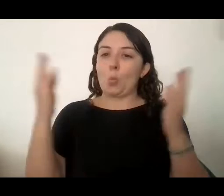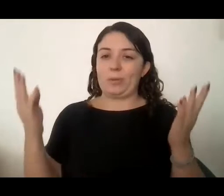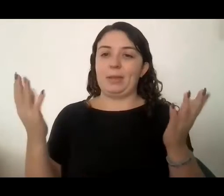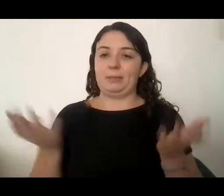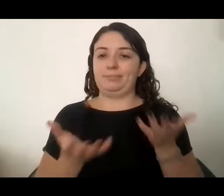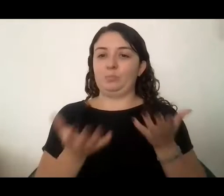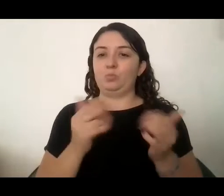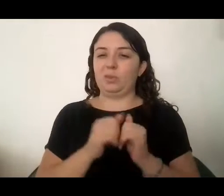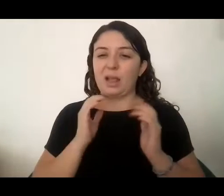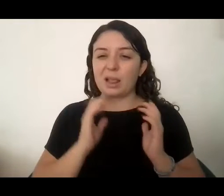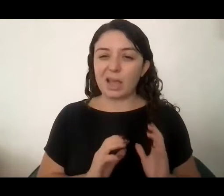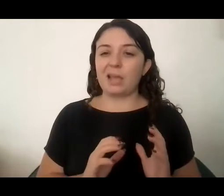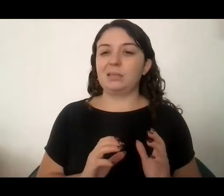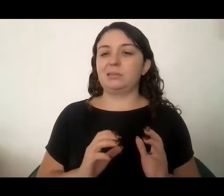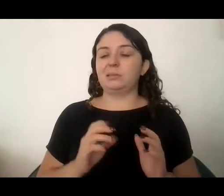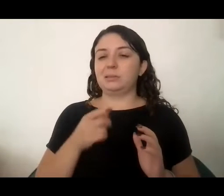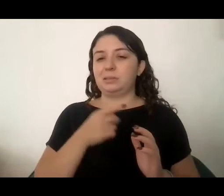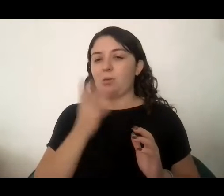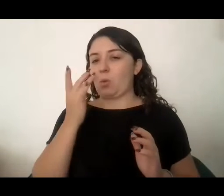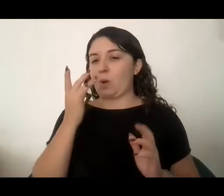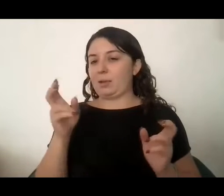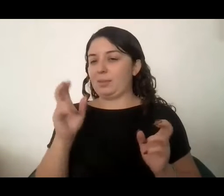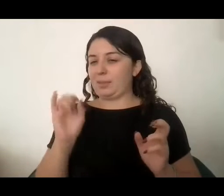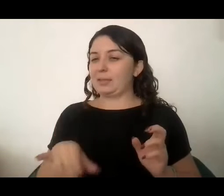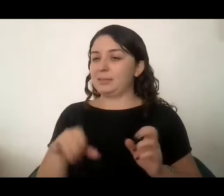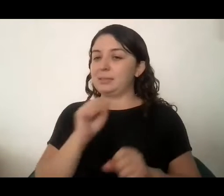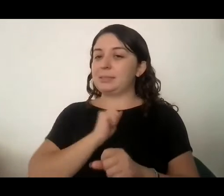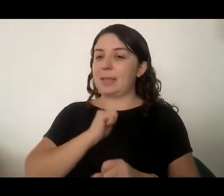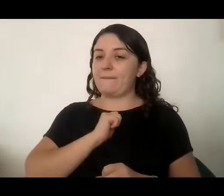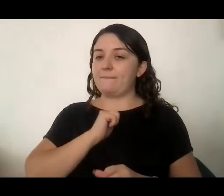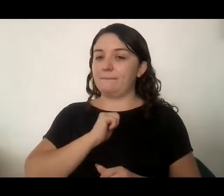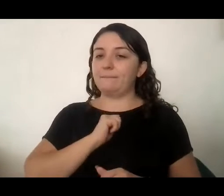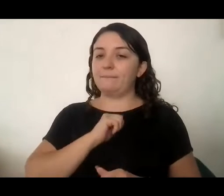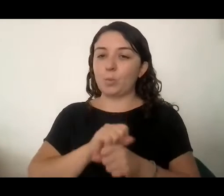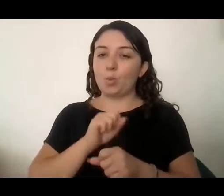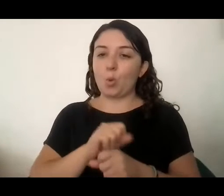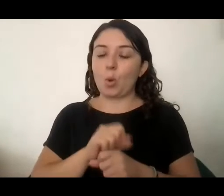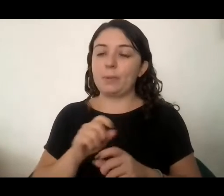that's really when the self employment work activity has started. Before that, it wasn't